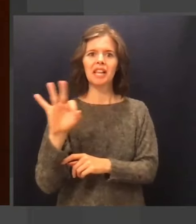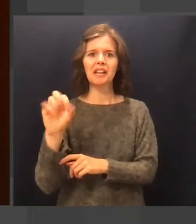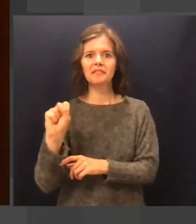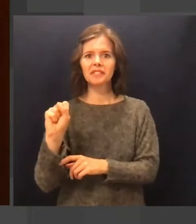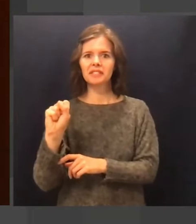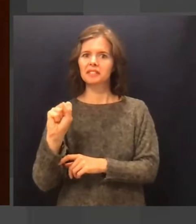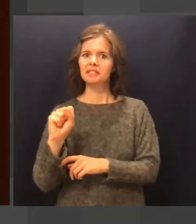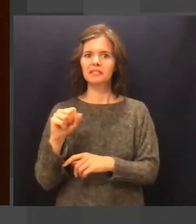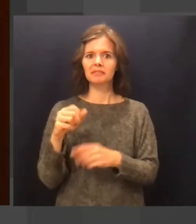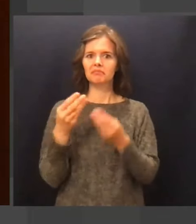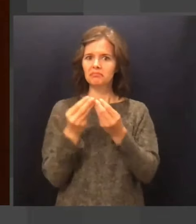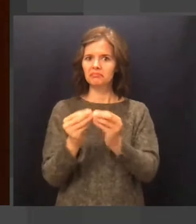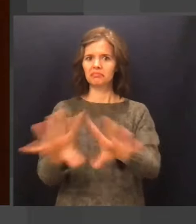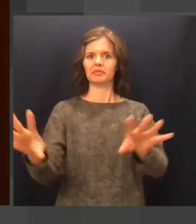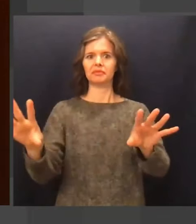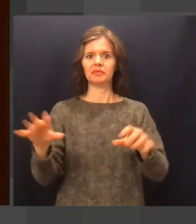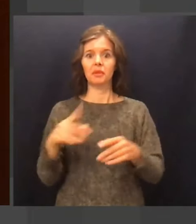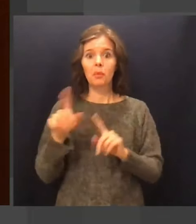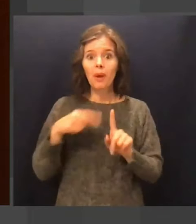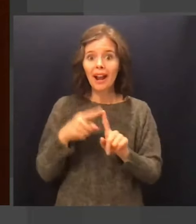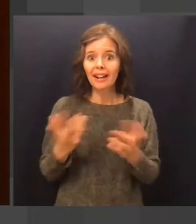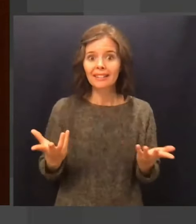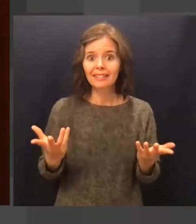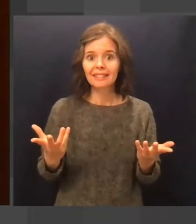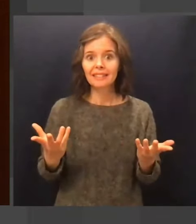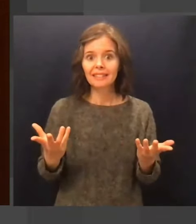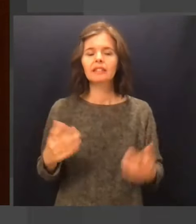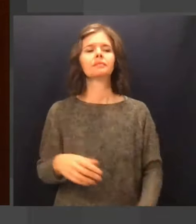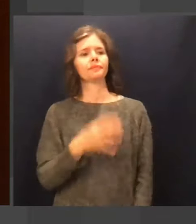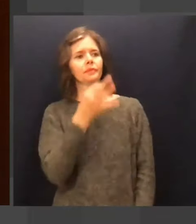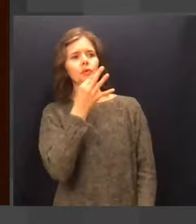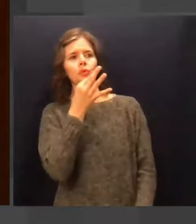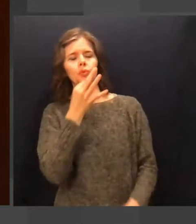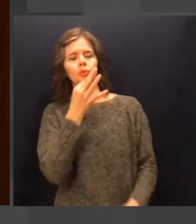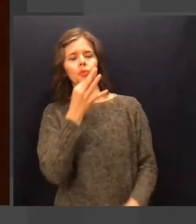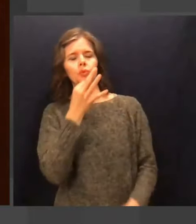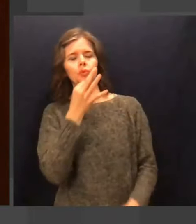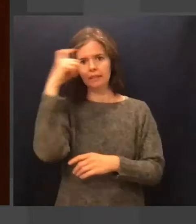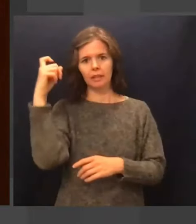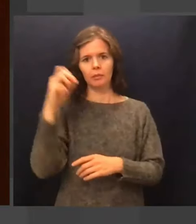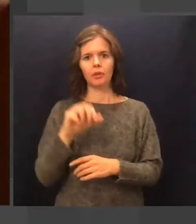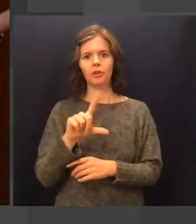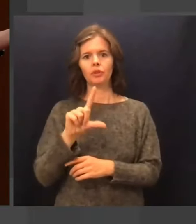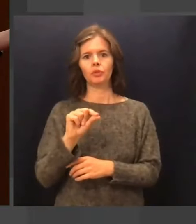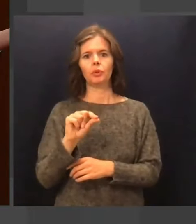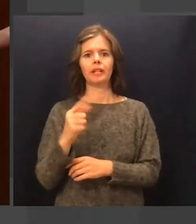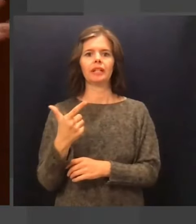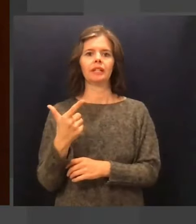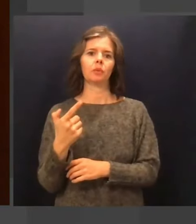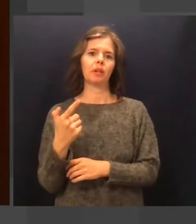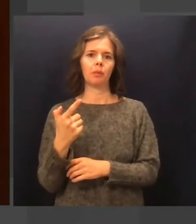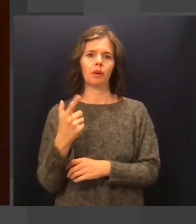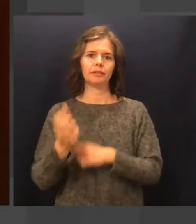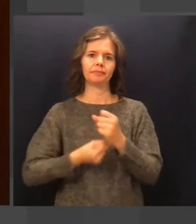THAT IS A GOOD QUESTION. SO WE PLAN TO RELEASE IT